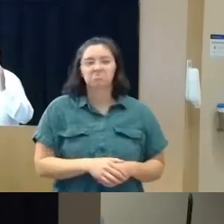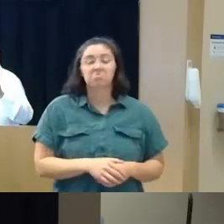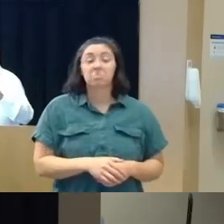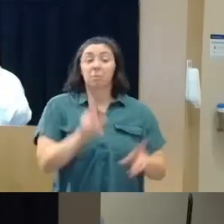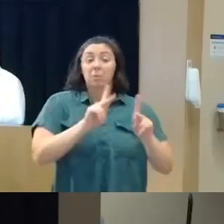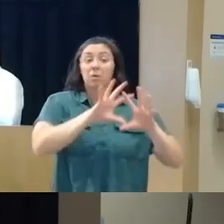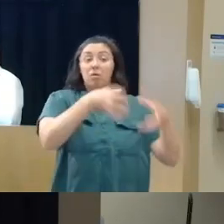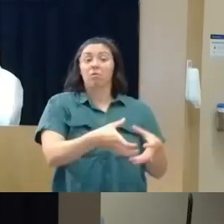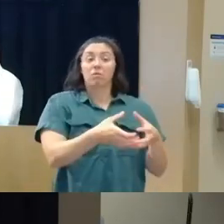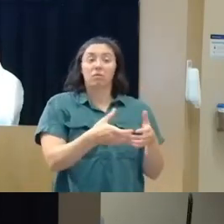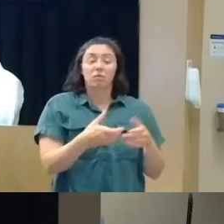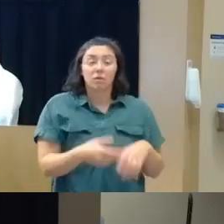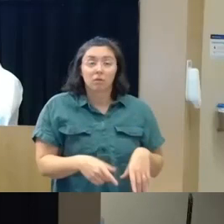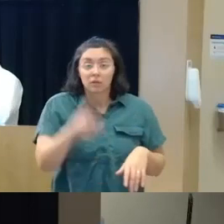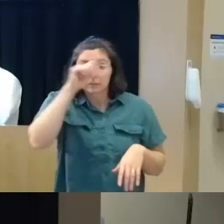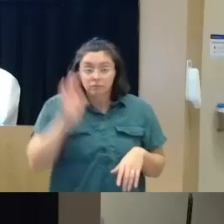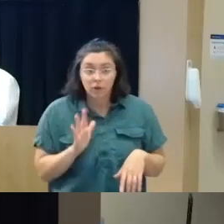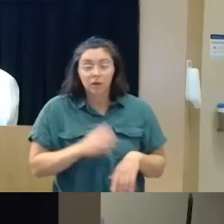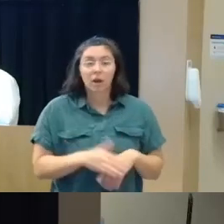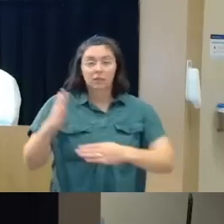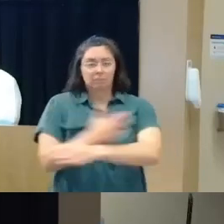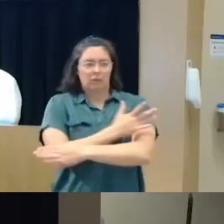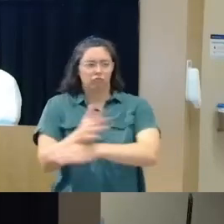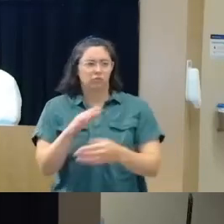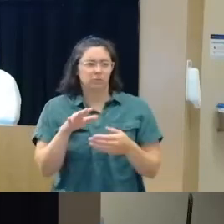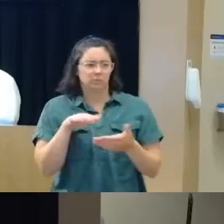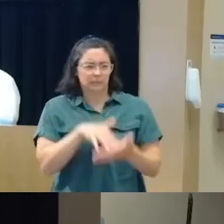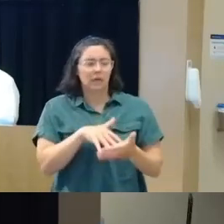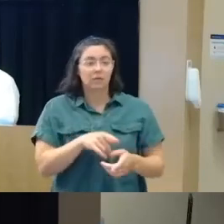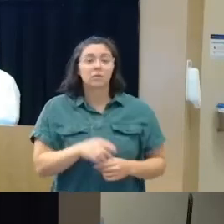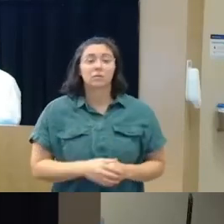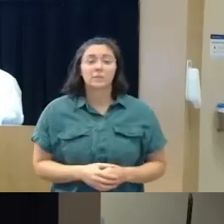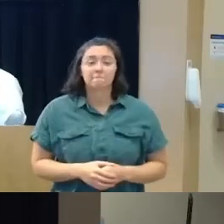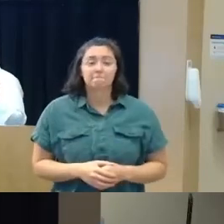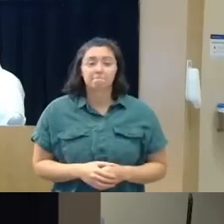from this large schizophrenia or the schizophrenia Spectrum study that was going on uh there was made